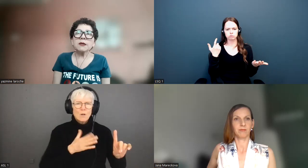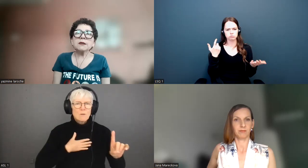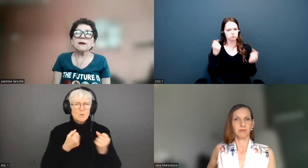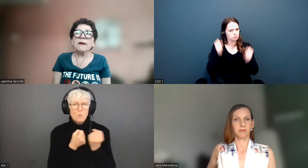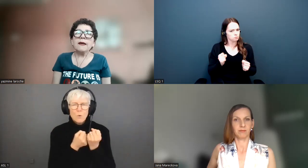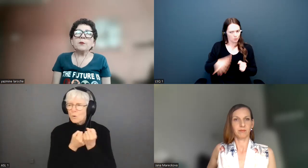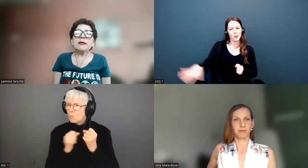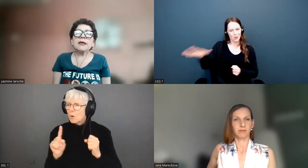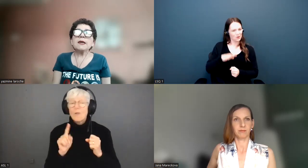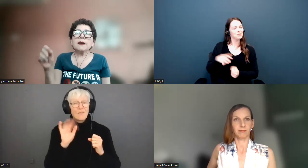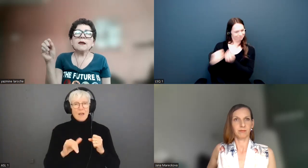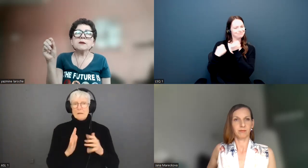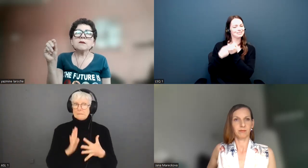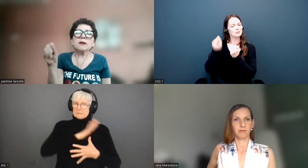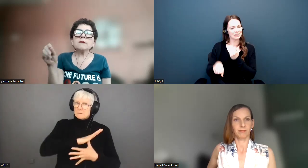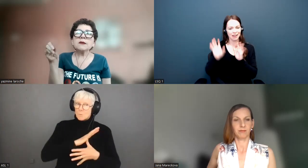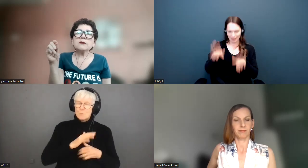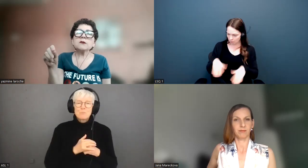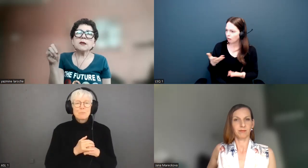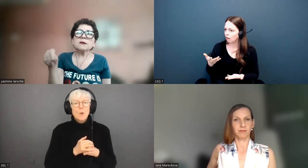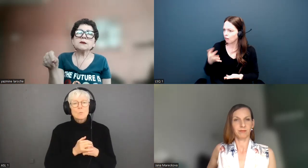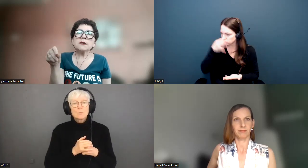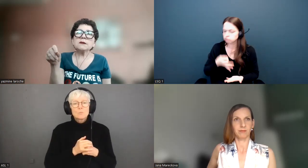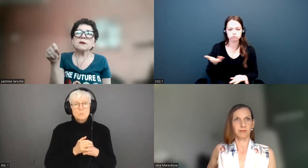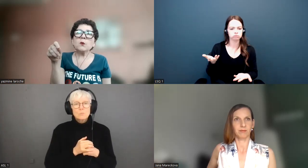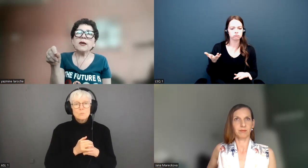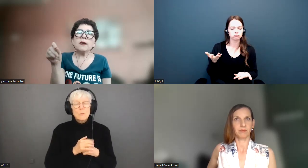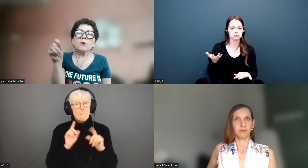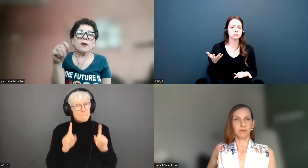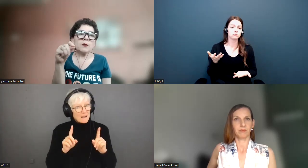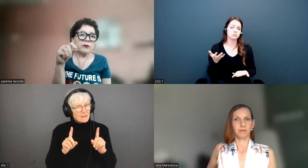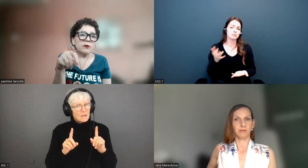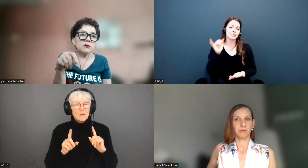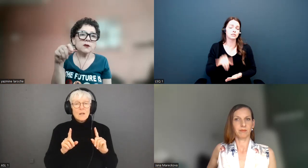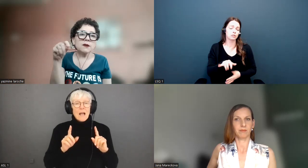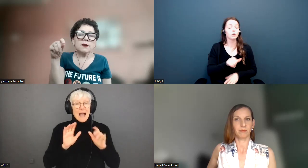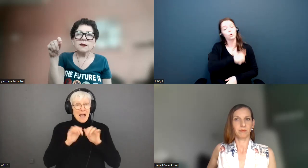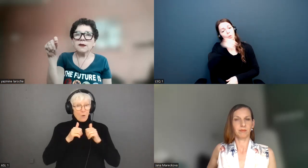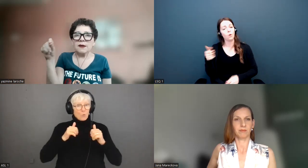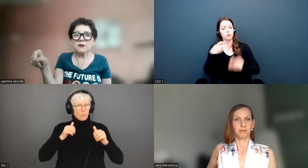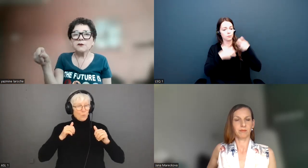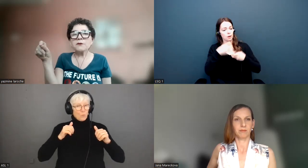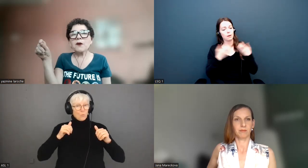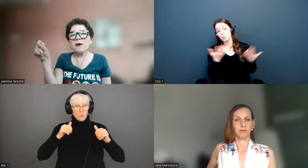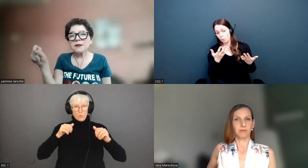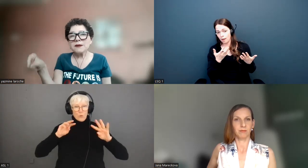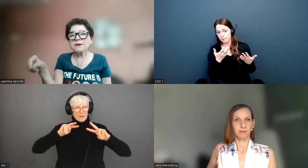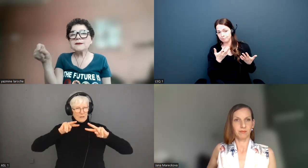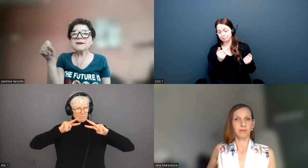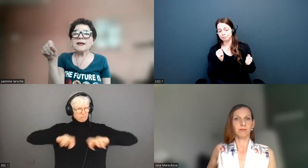this but again I also think the issue is is the way we approach the issue of accommodations